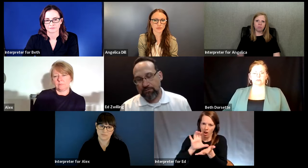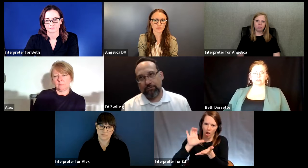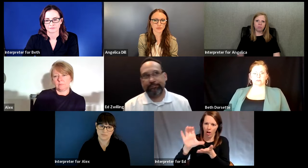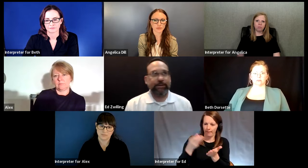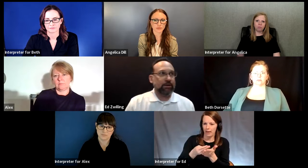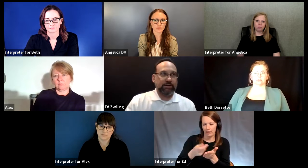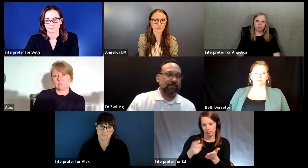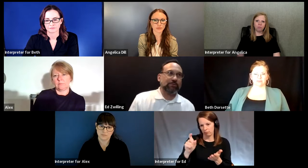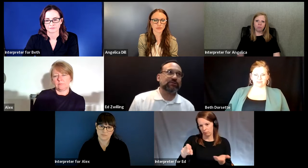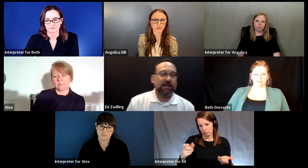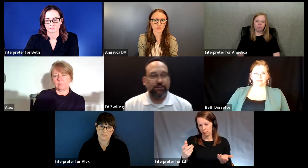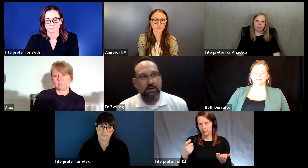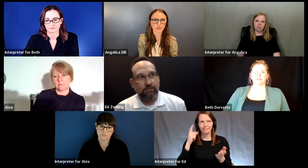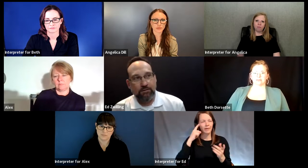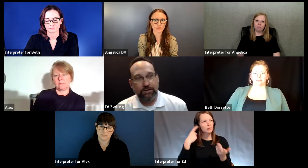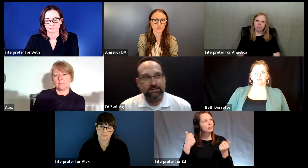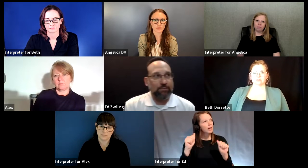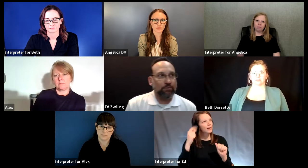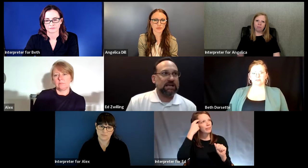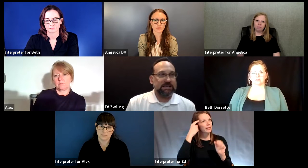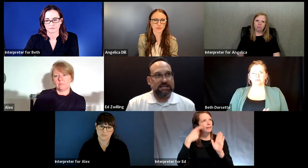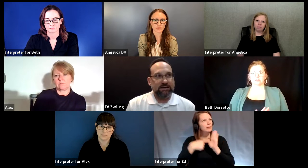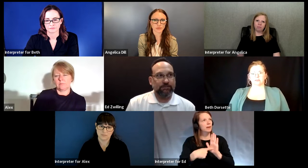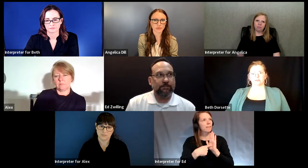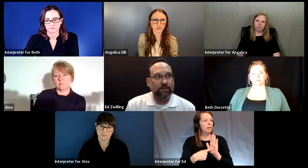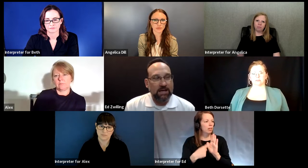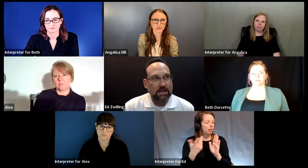So for example -- I was trying to think of an example that I can give.